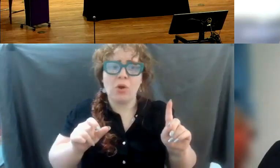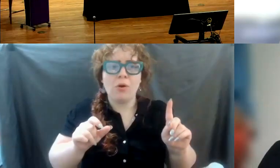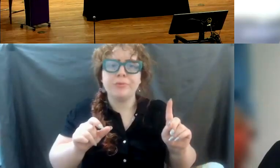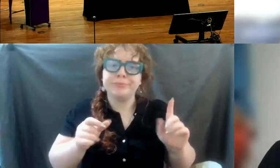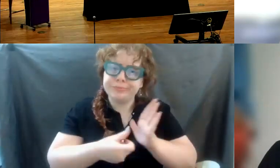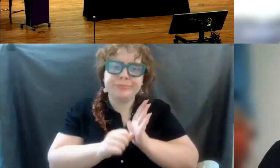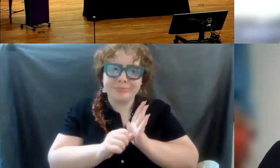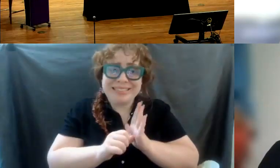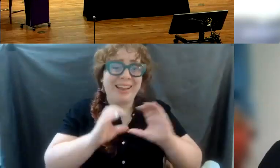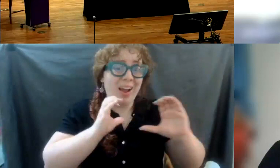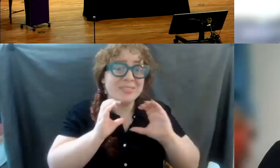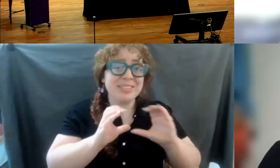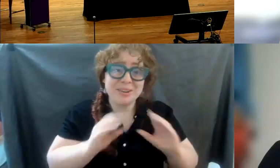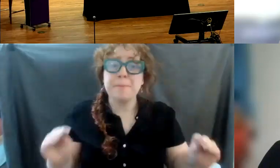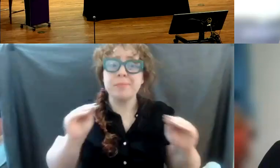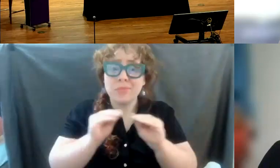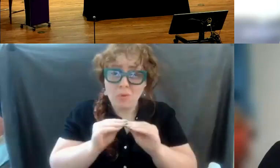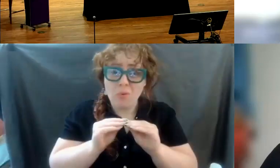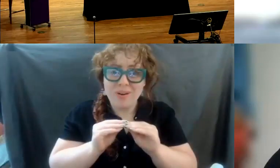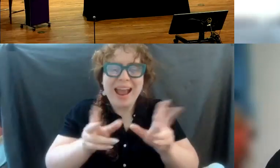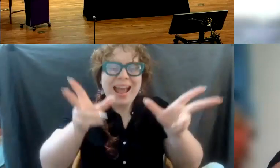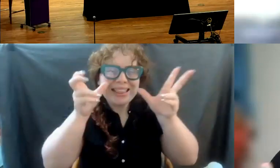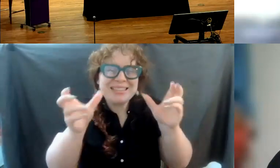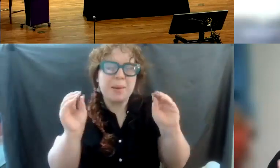listening and consideration for each other, I think that allows us